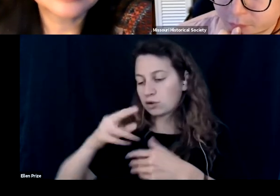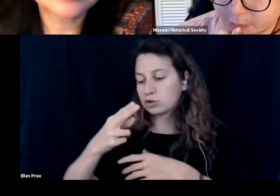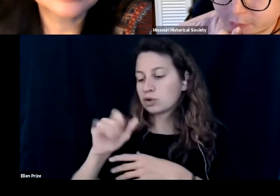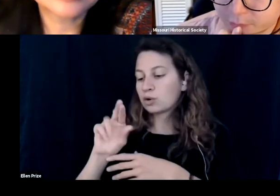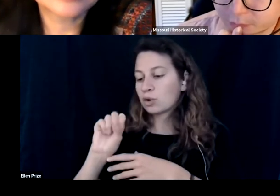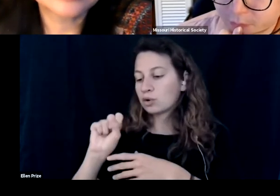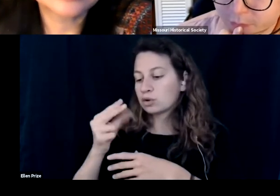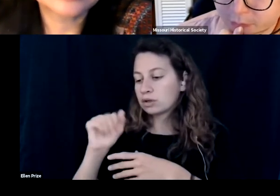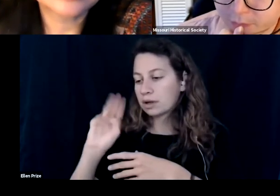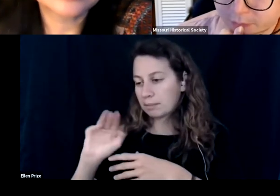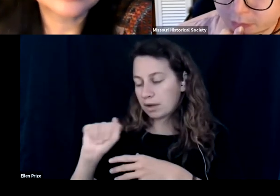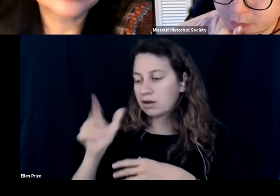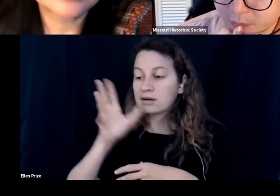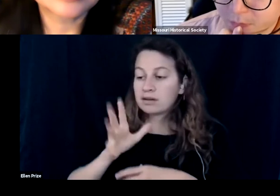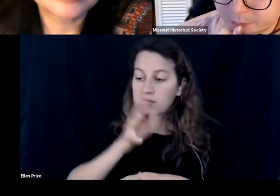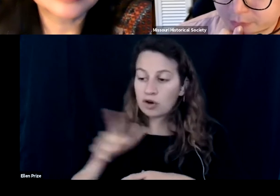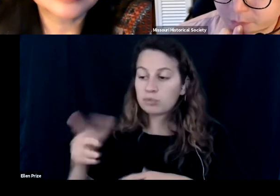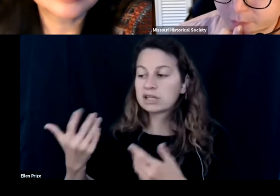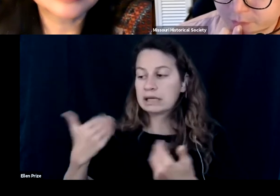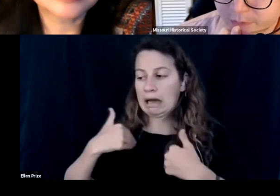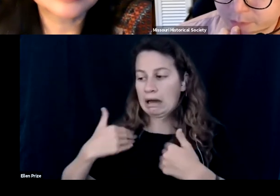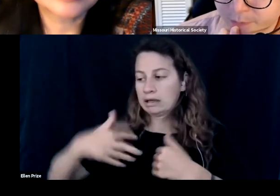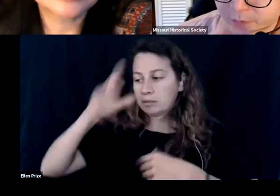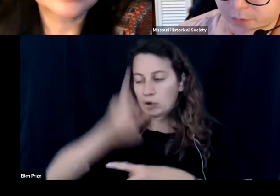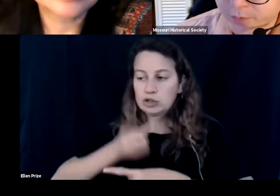my outro schpeel. But Robin told me that she'd be willing to stay